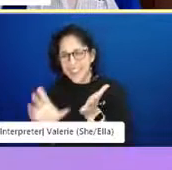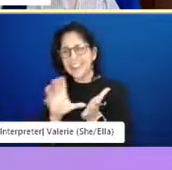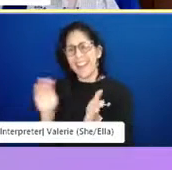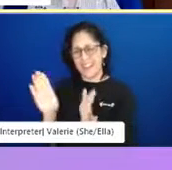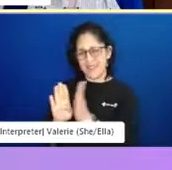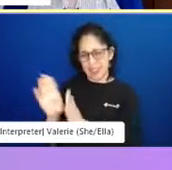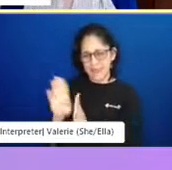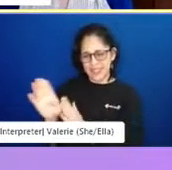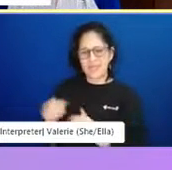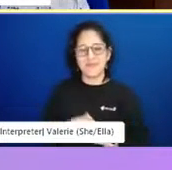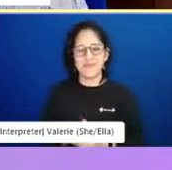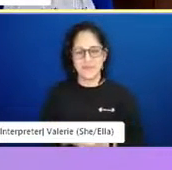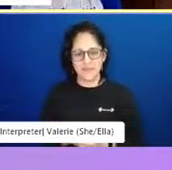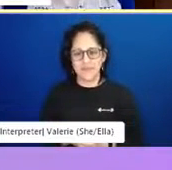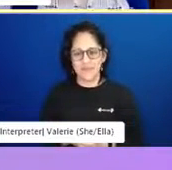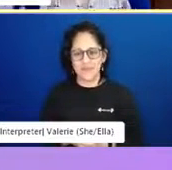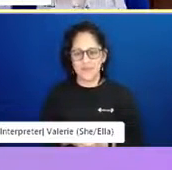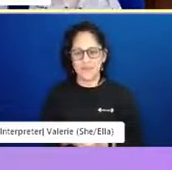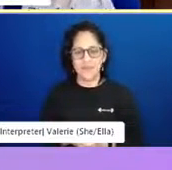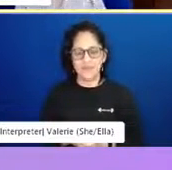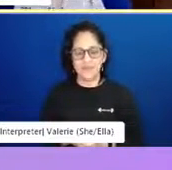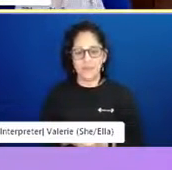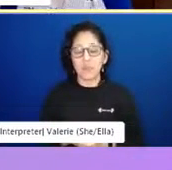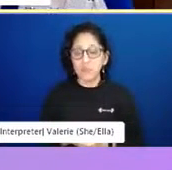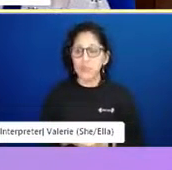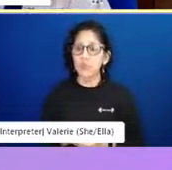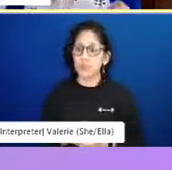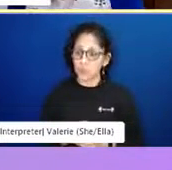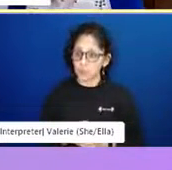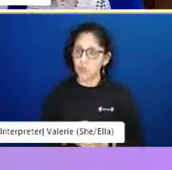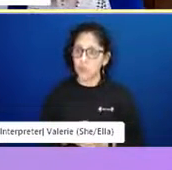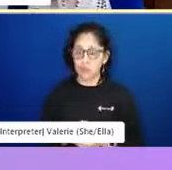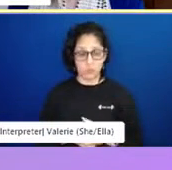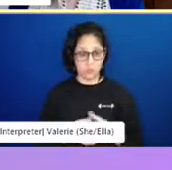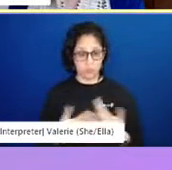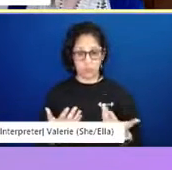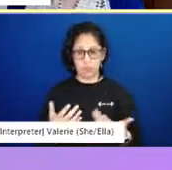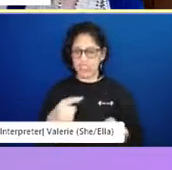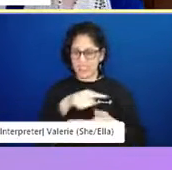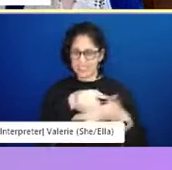so remember these guidelines are meant to work within not replace